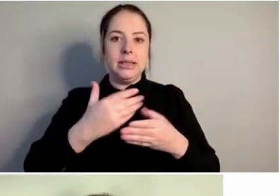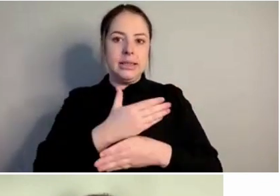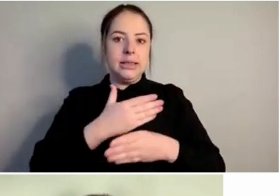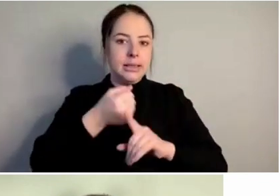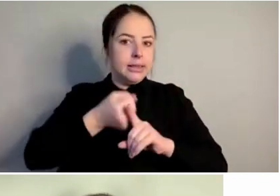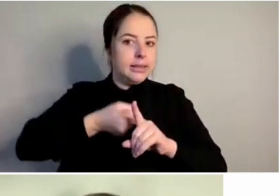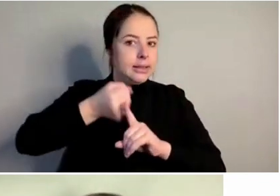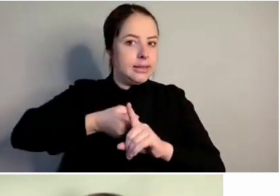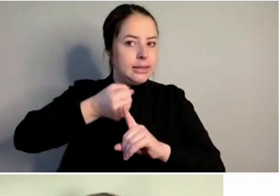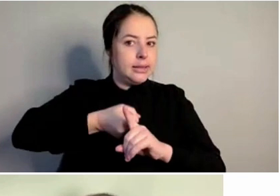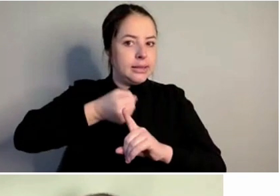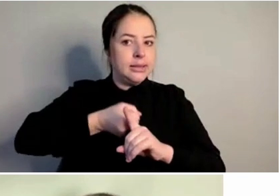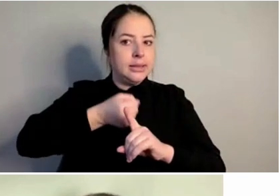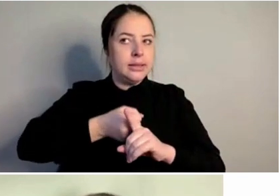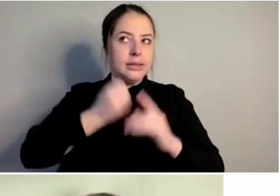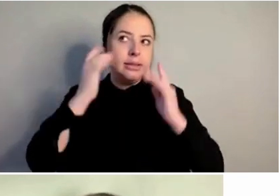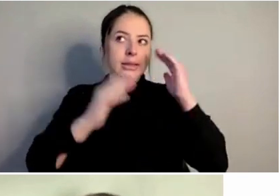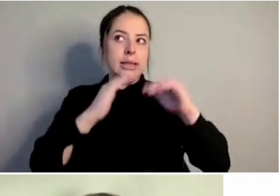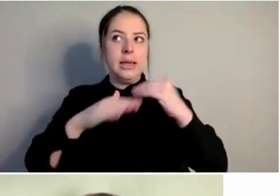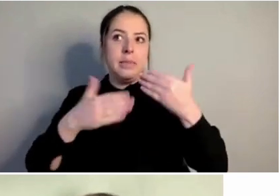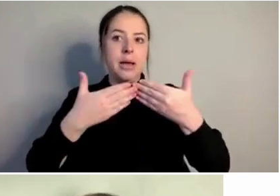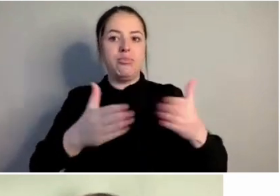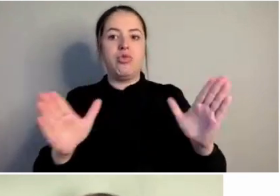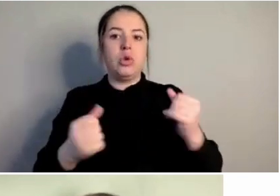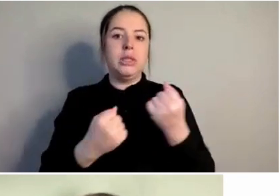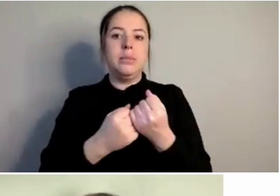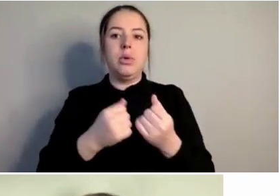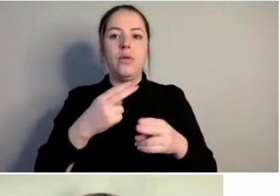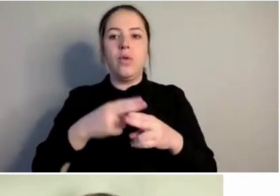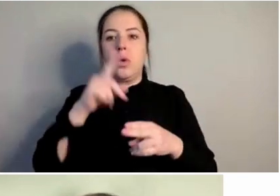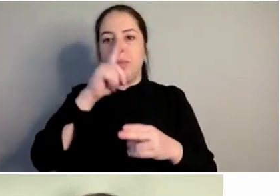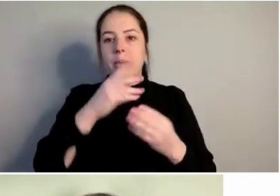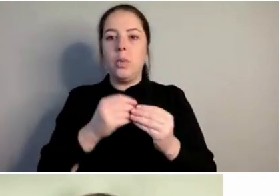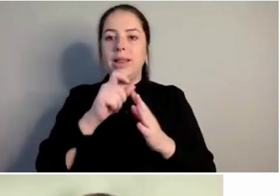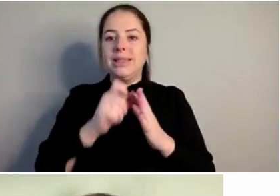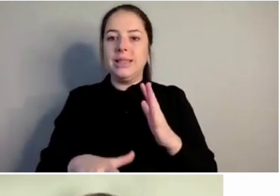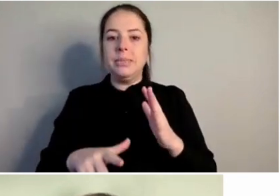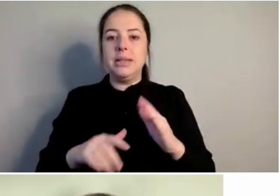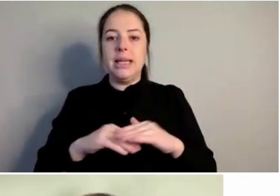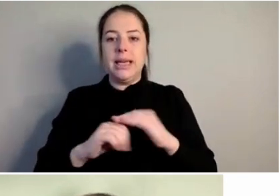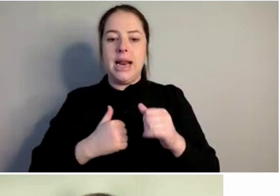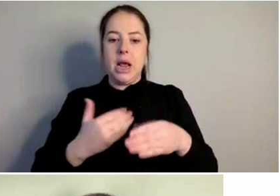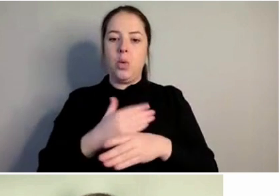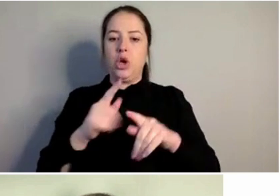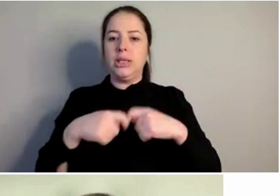in thinking about broader support for people with a disability in the workforce and in the APS.